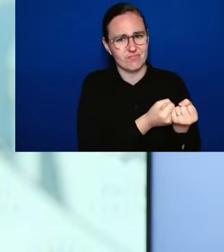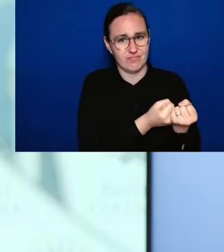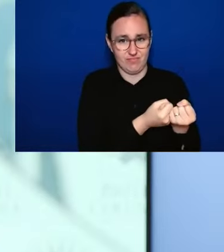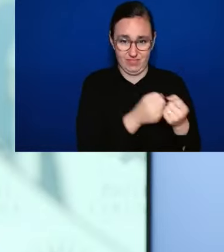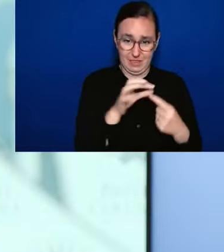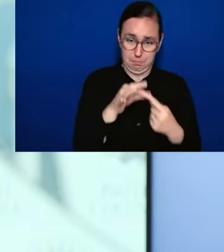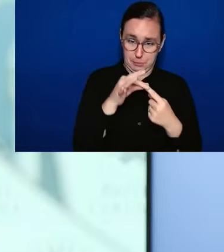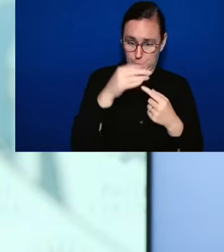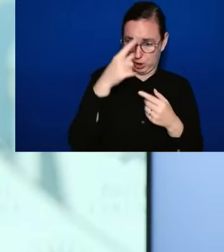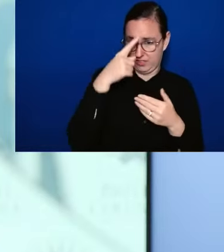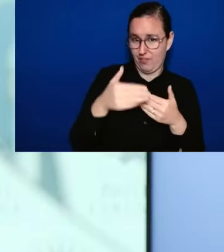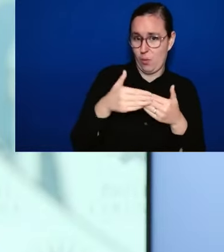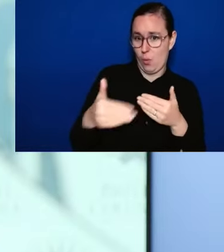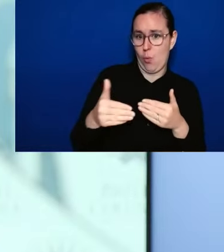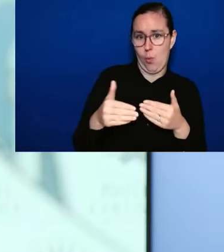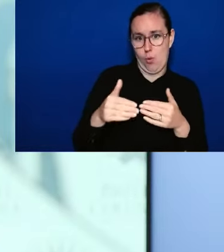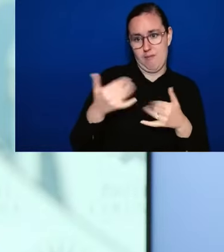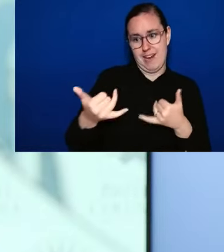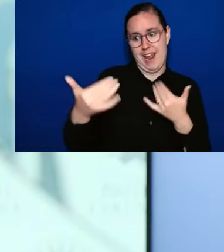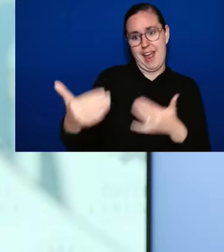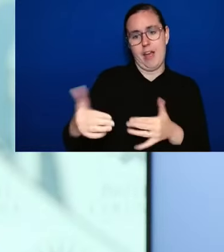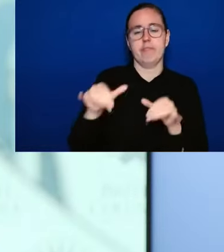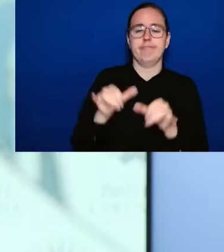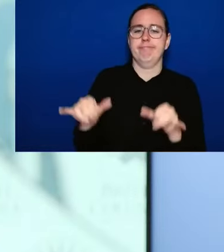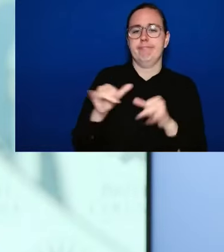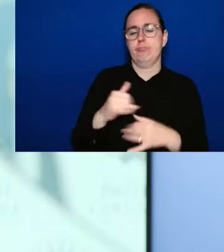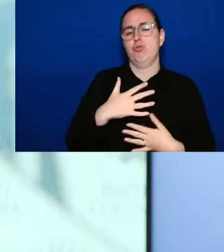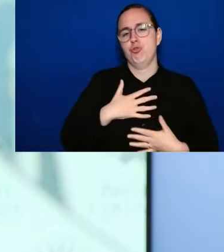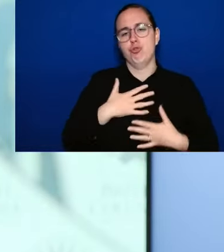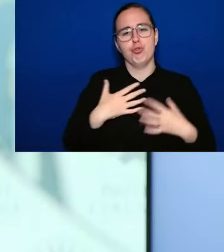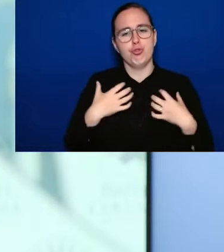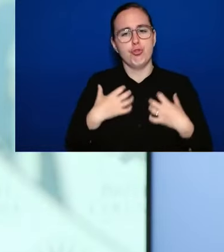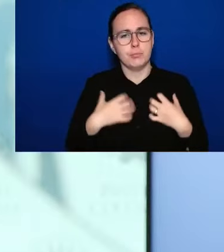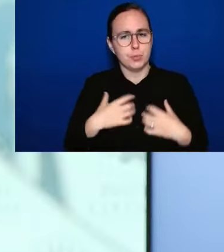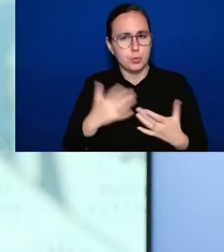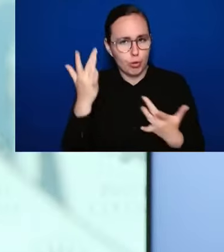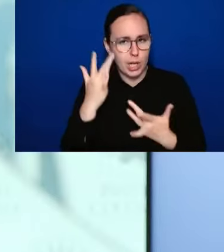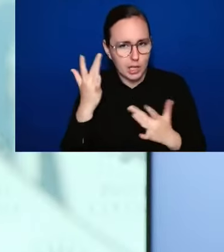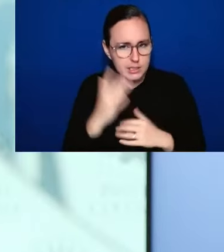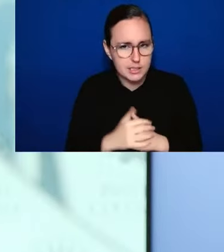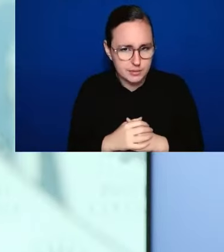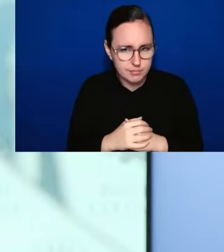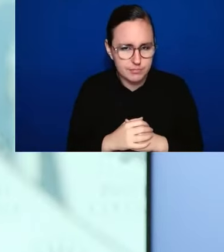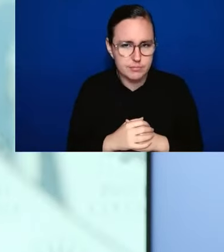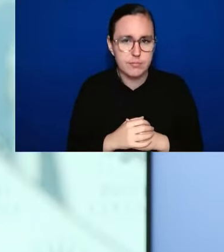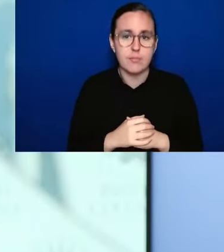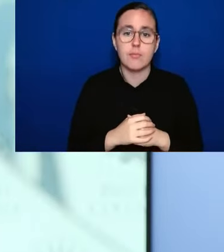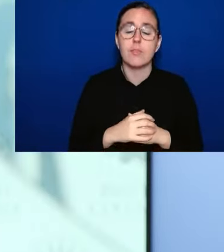think when we talk about these things I feel. That they don't have trolling have agency they